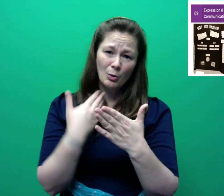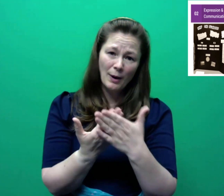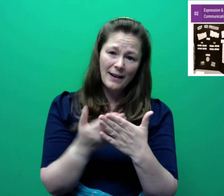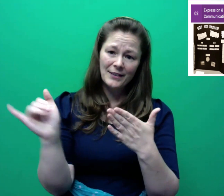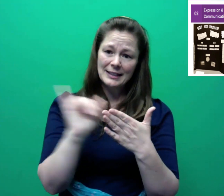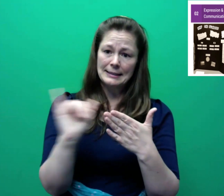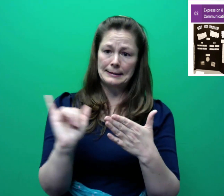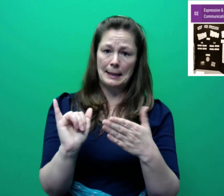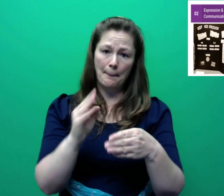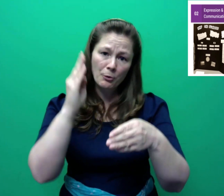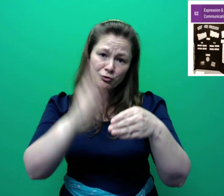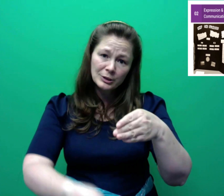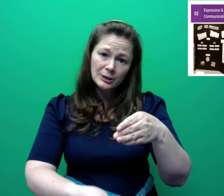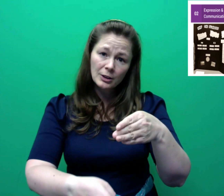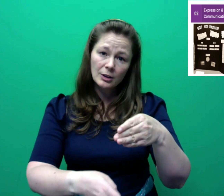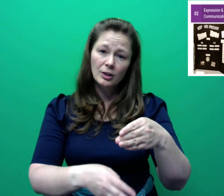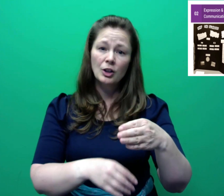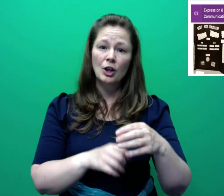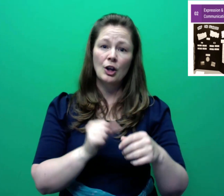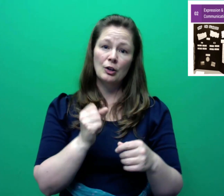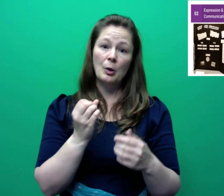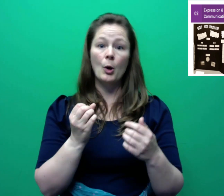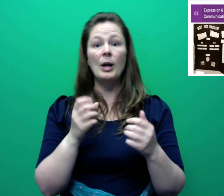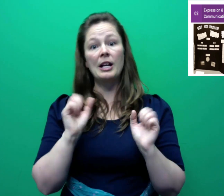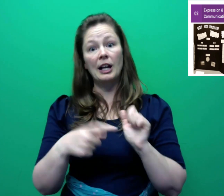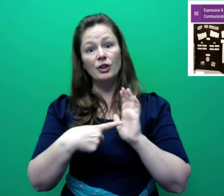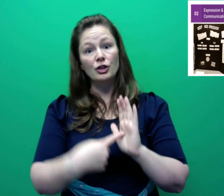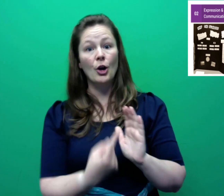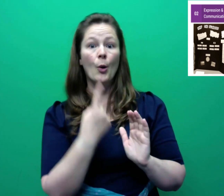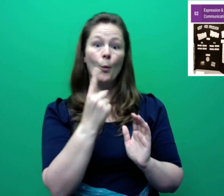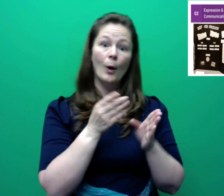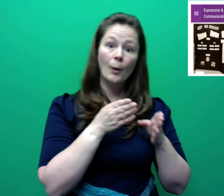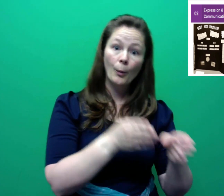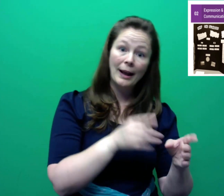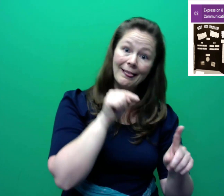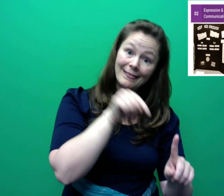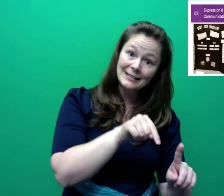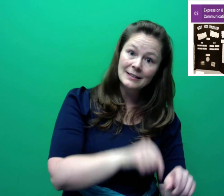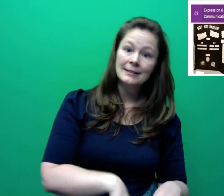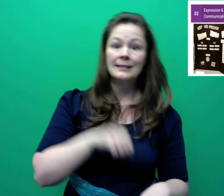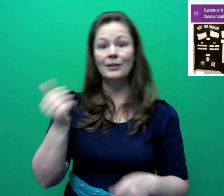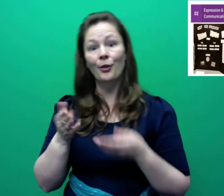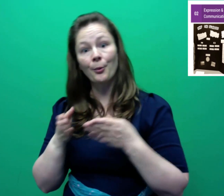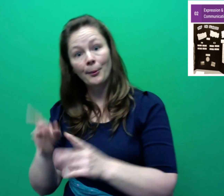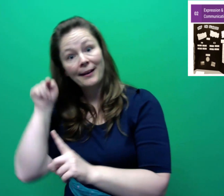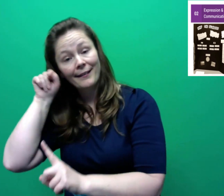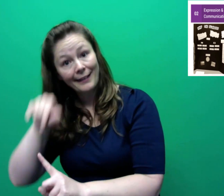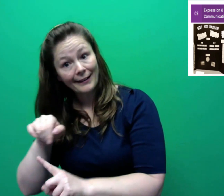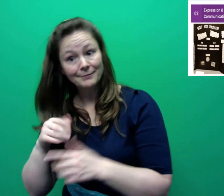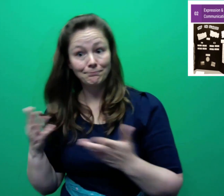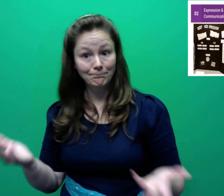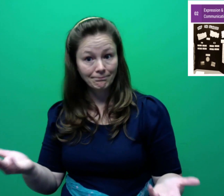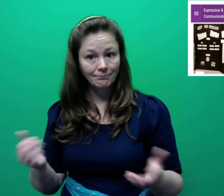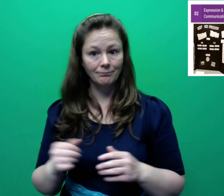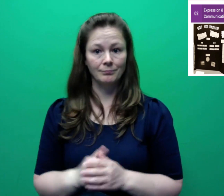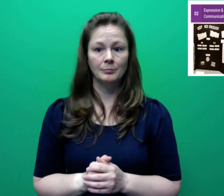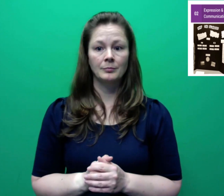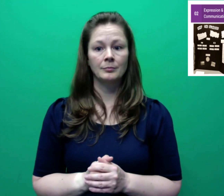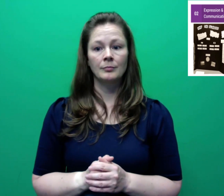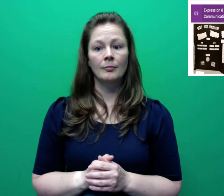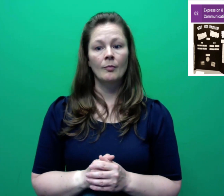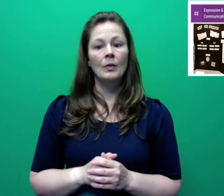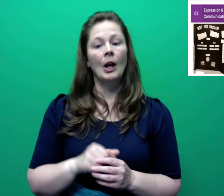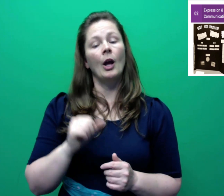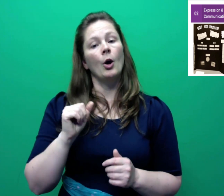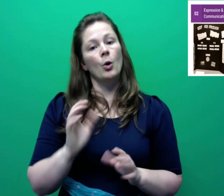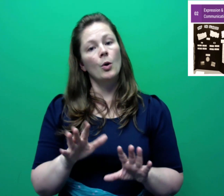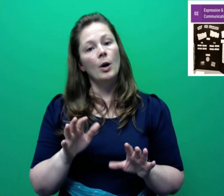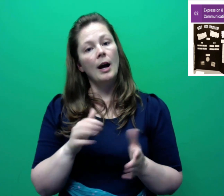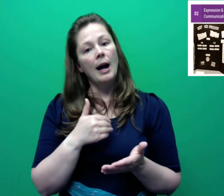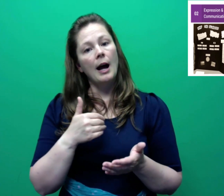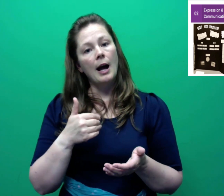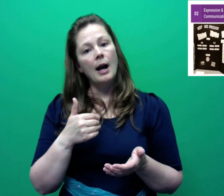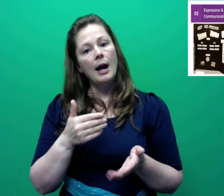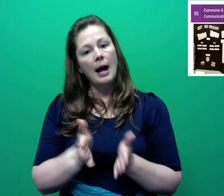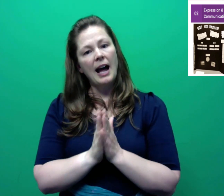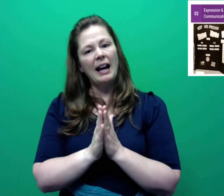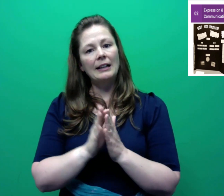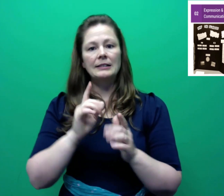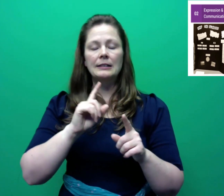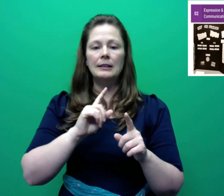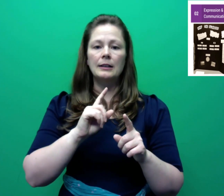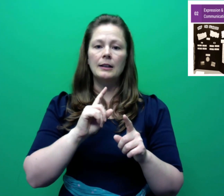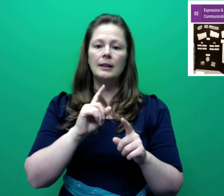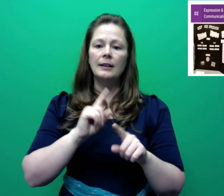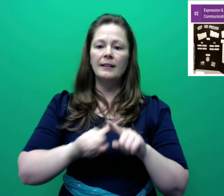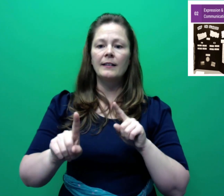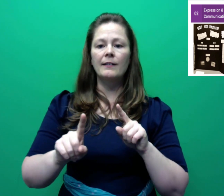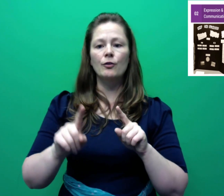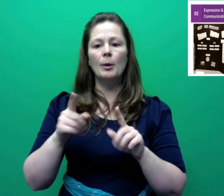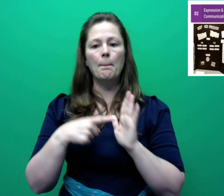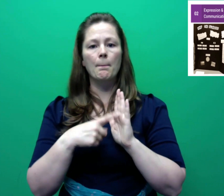different strategies to achieve the same result and using differentiated mentors